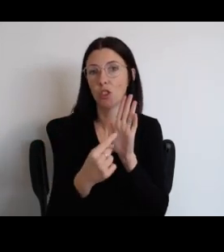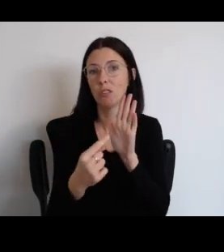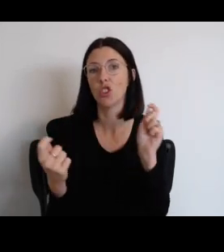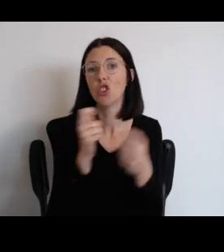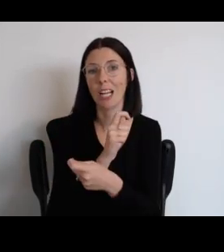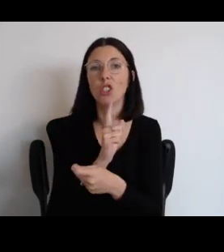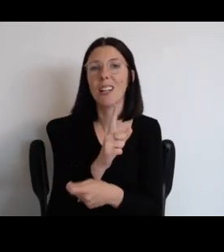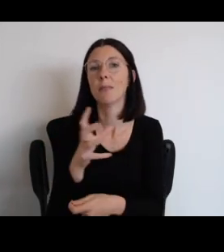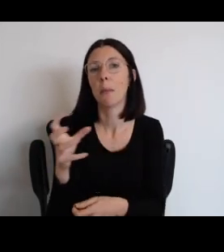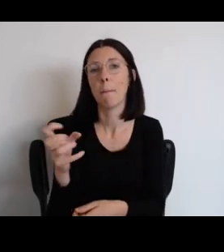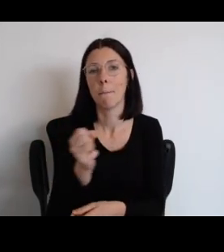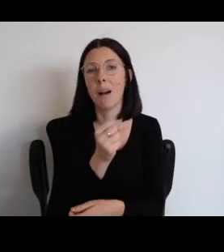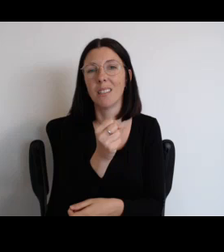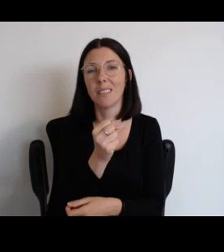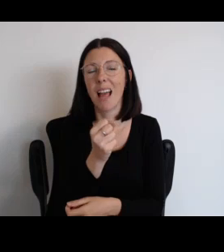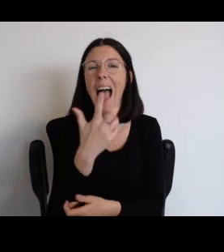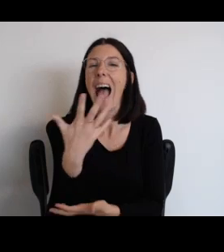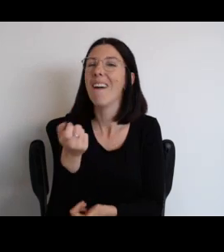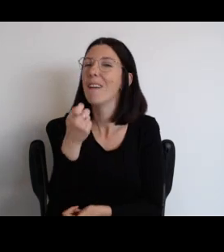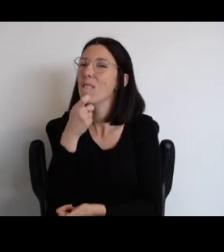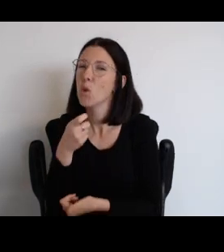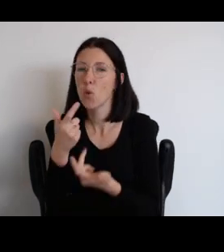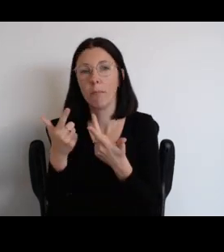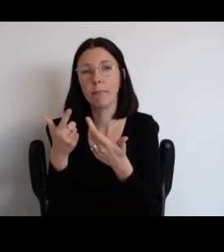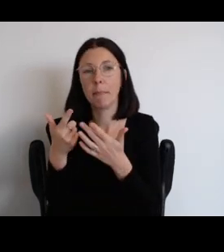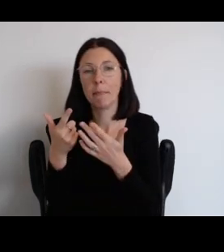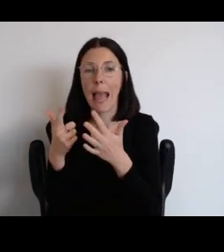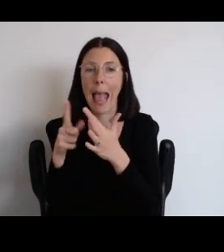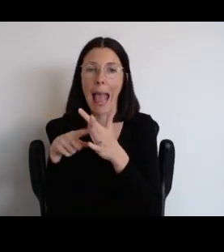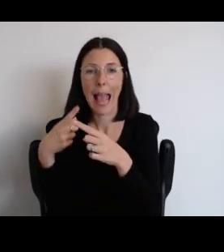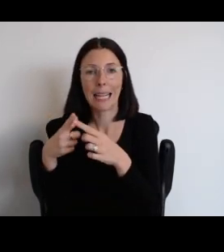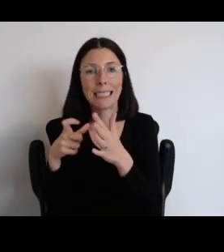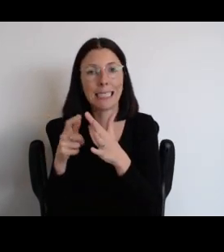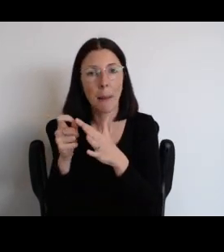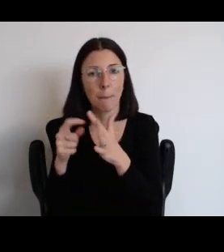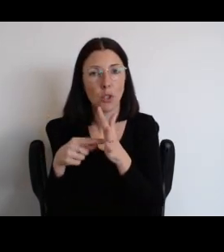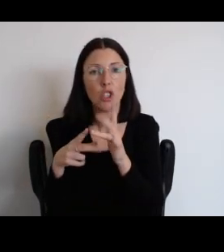we talk about um independent children's laws should meet the children that they're representing